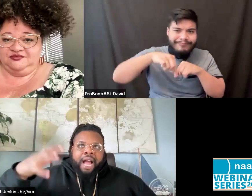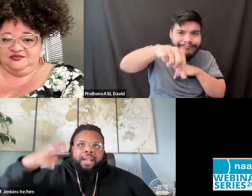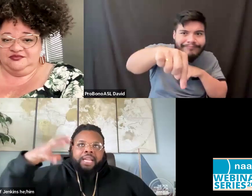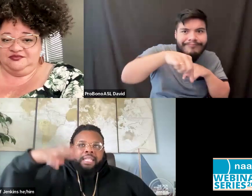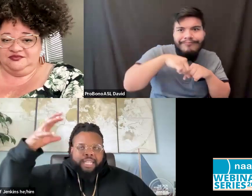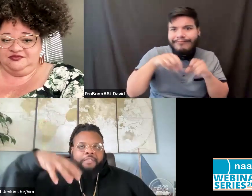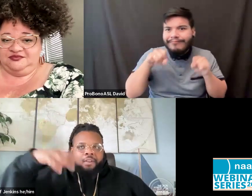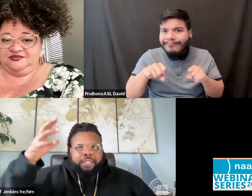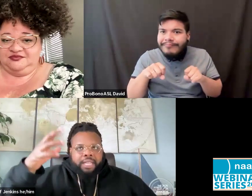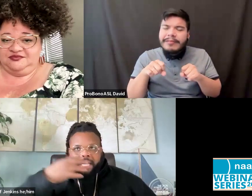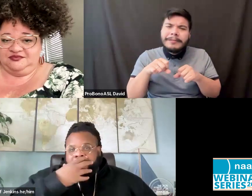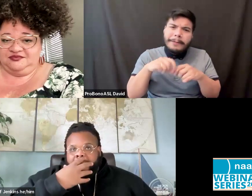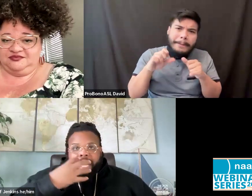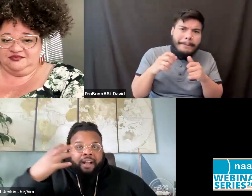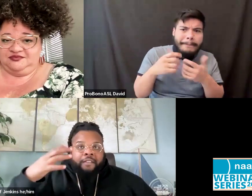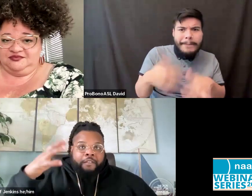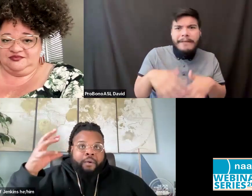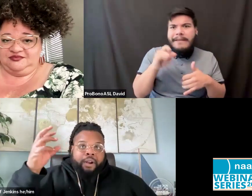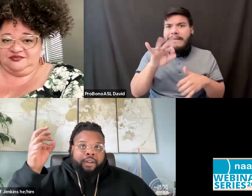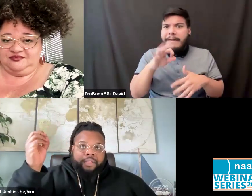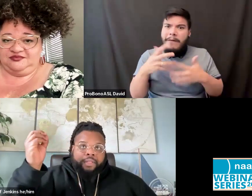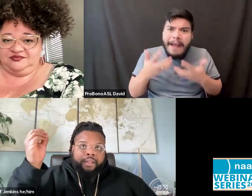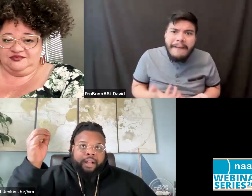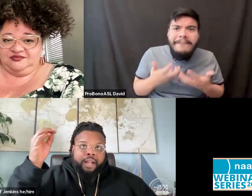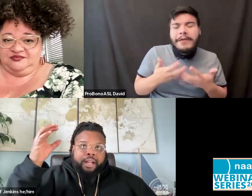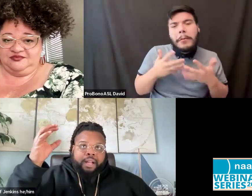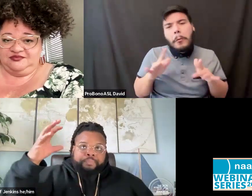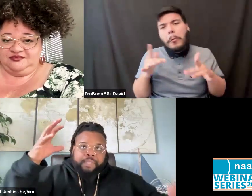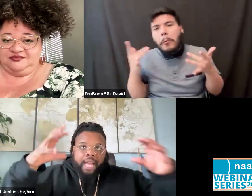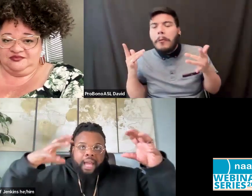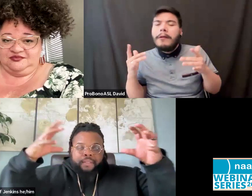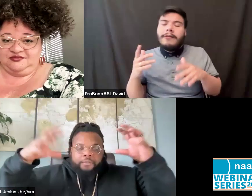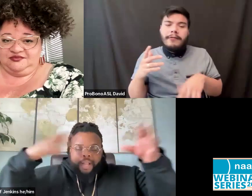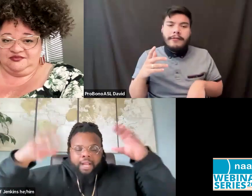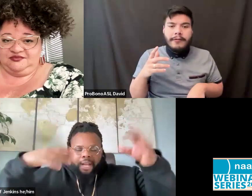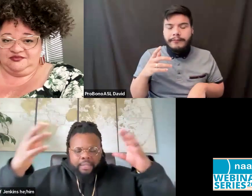how easy the difficulty is for